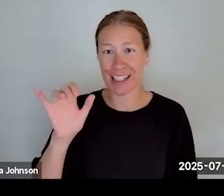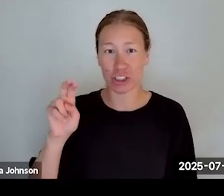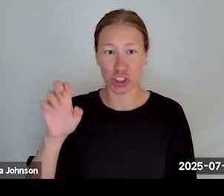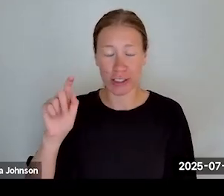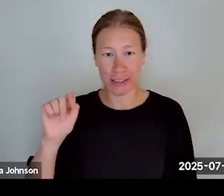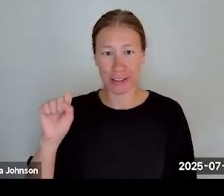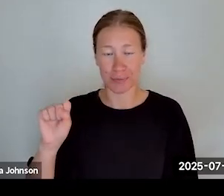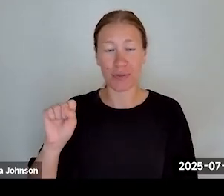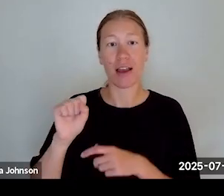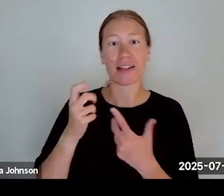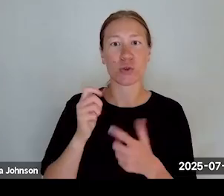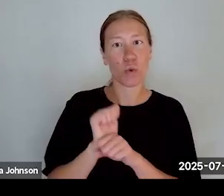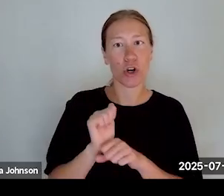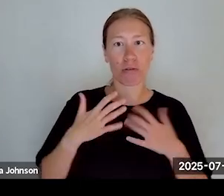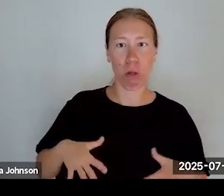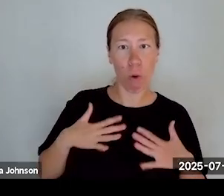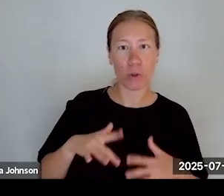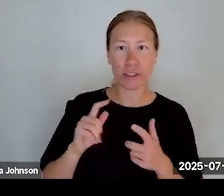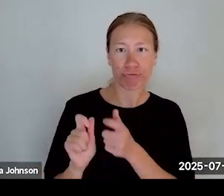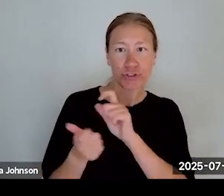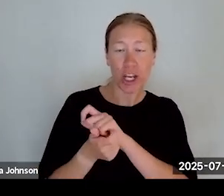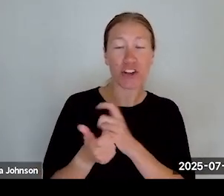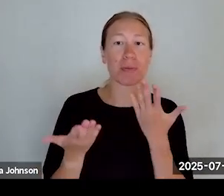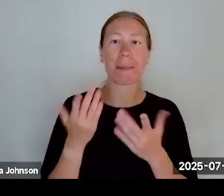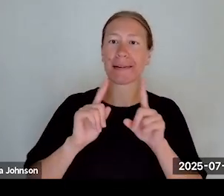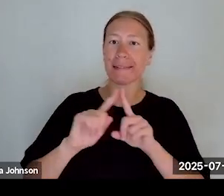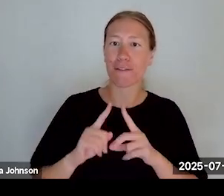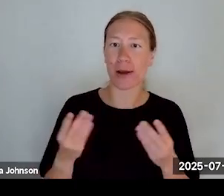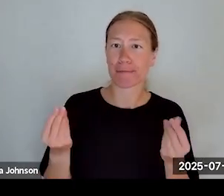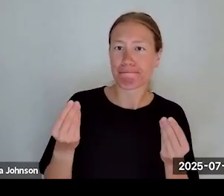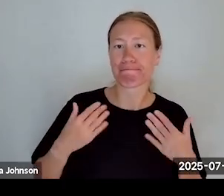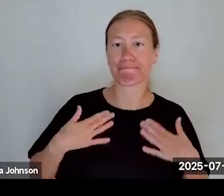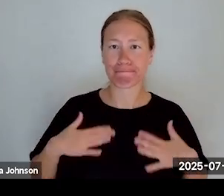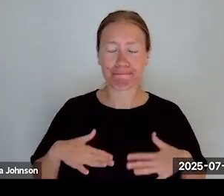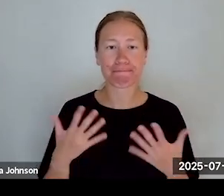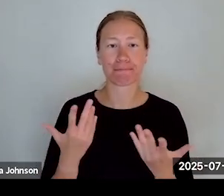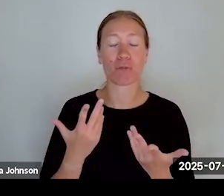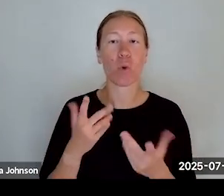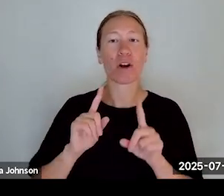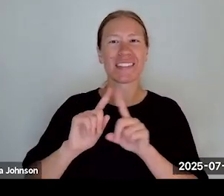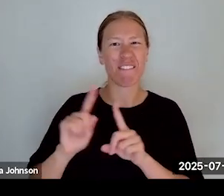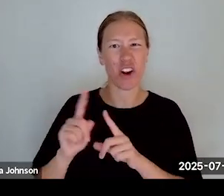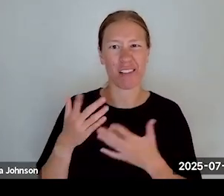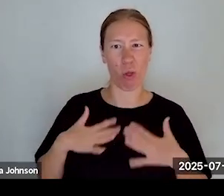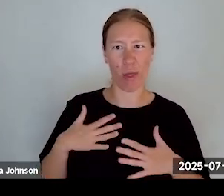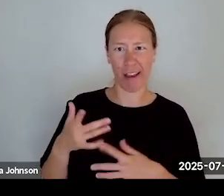This could look for some like using a different material in clothing or different articles of clothing altogether.